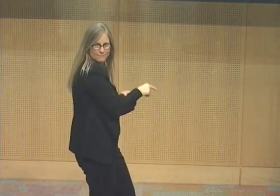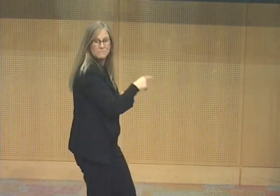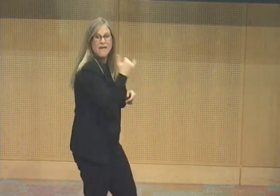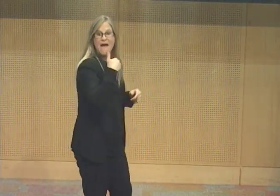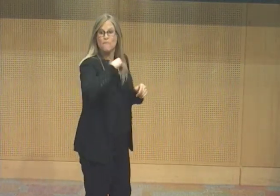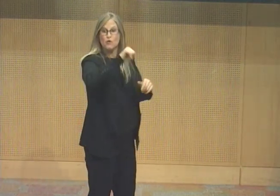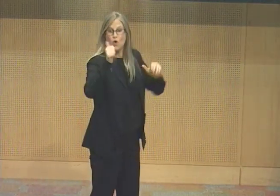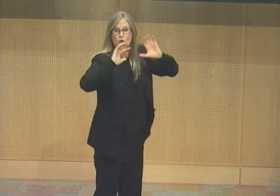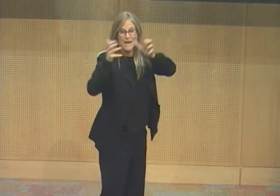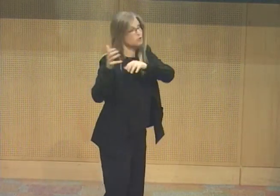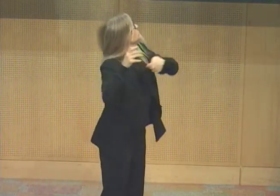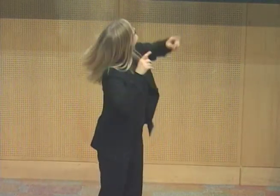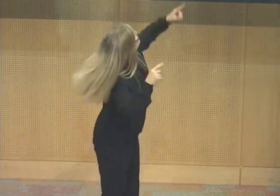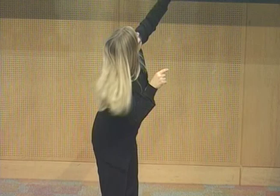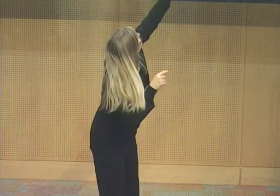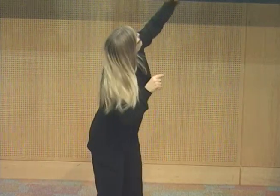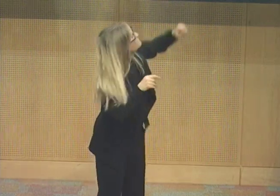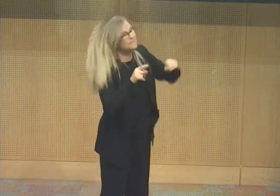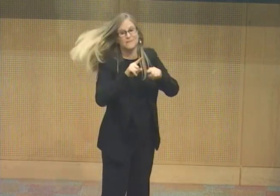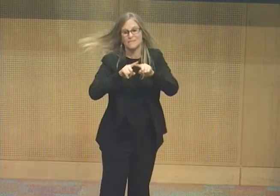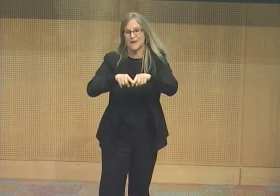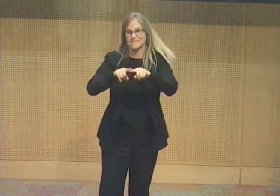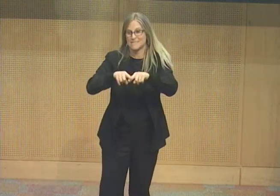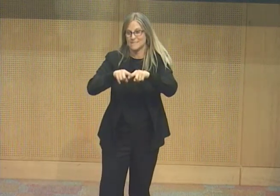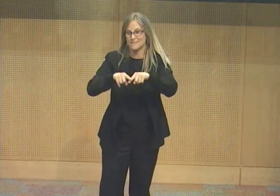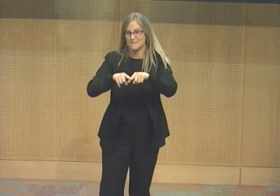of through the lexical choice analysis, I was able to form